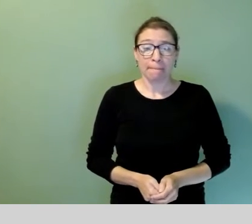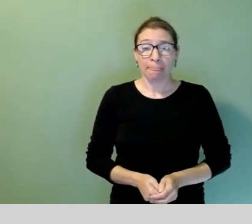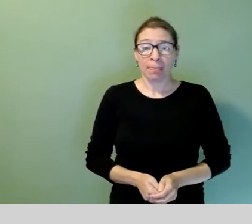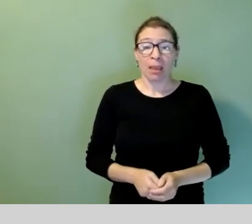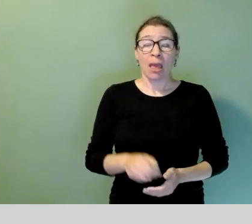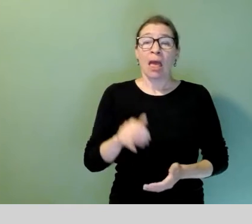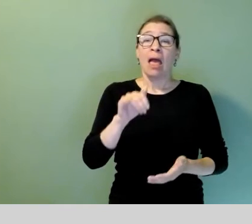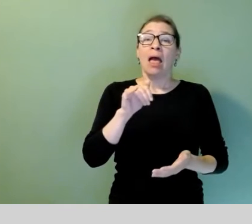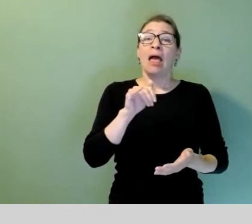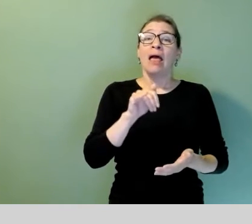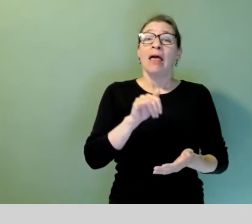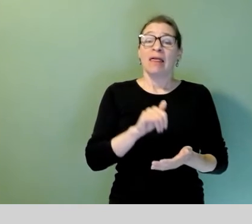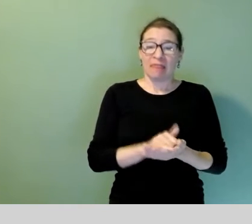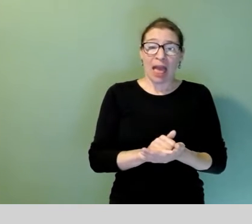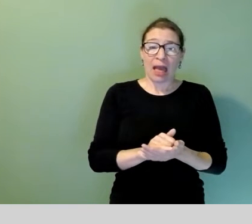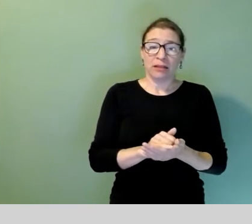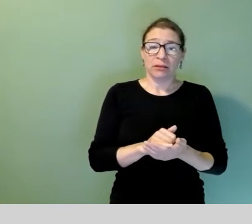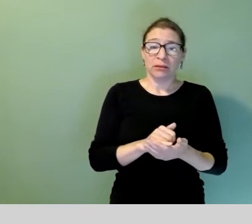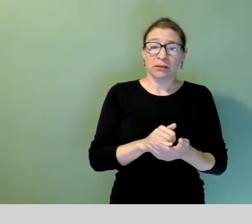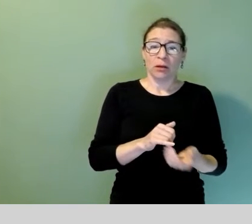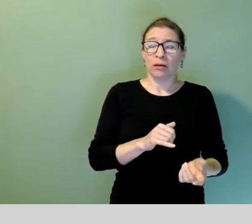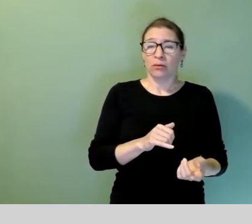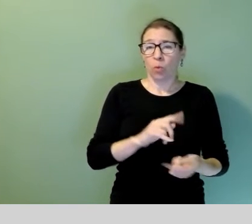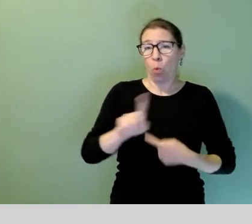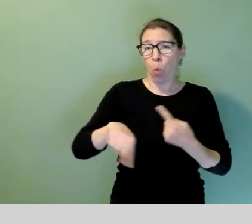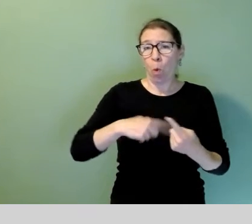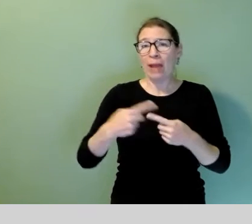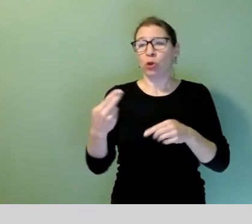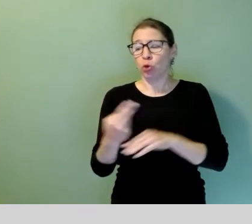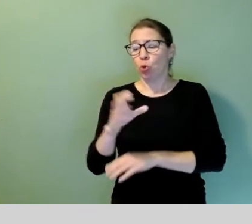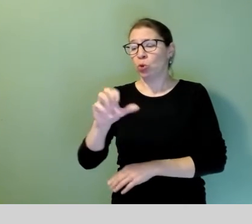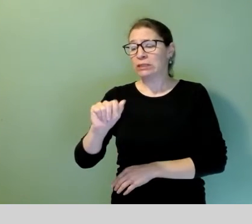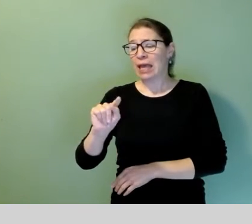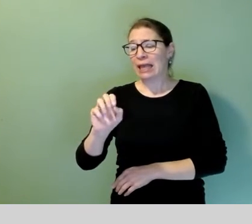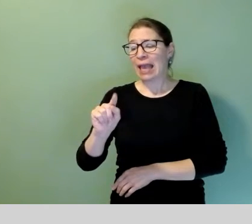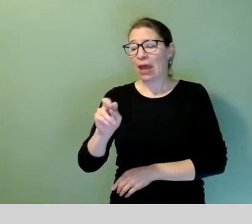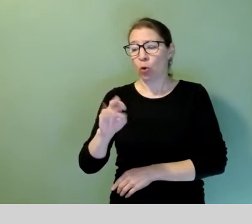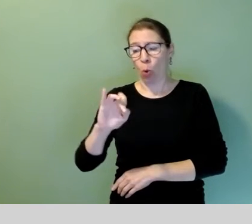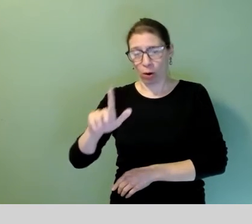This is done when you're one of the variable is categorical like it's difficult categorical plots